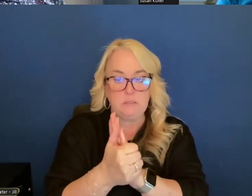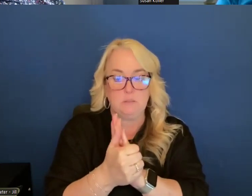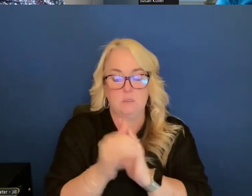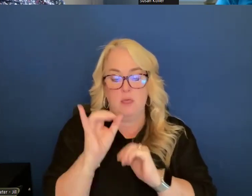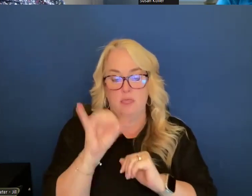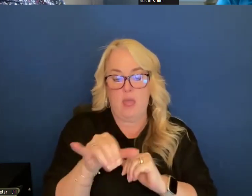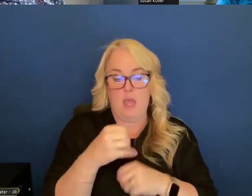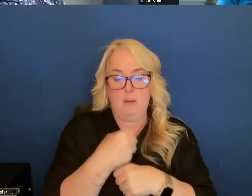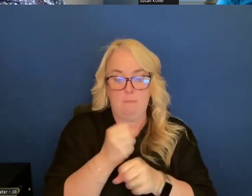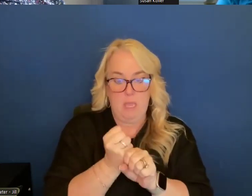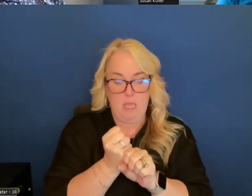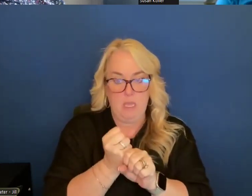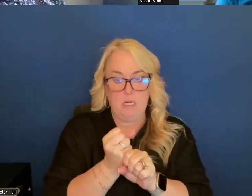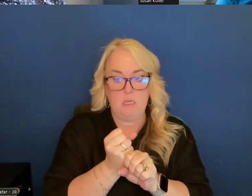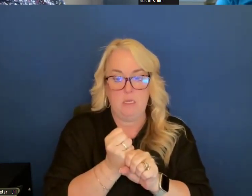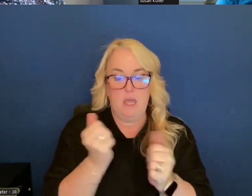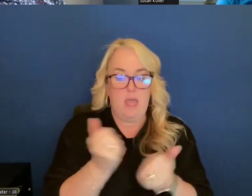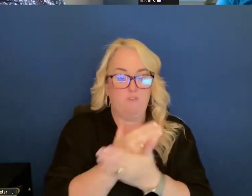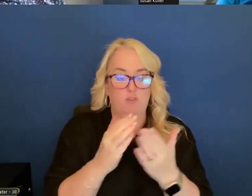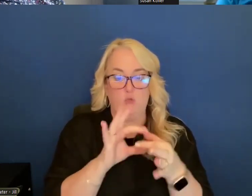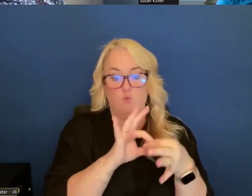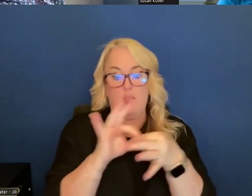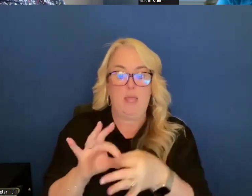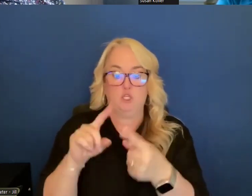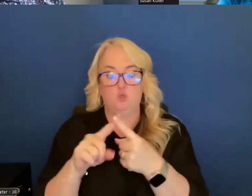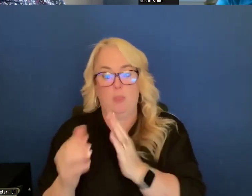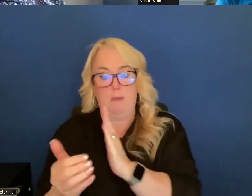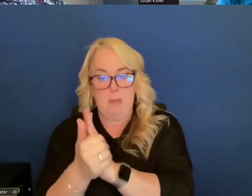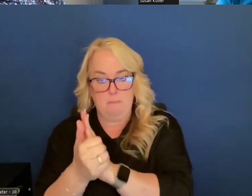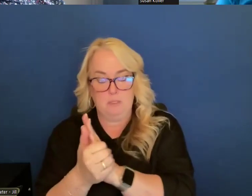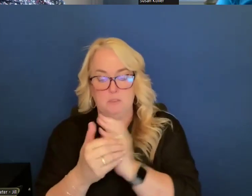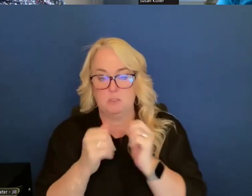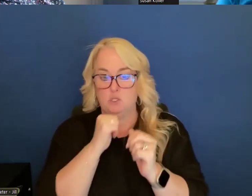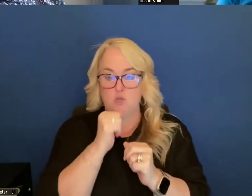everything related to the amendments, instead of going